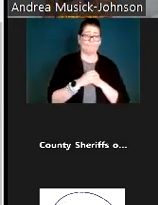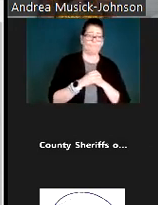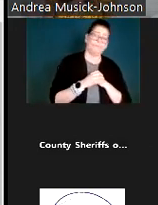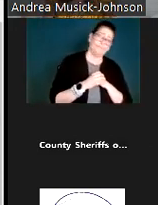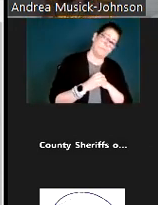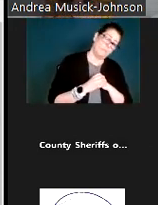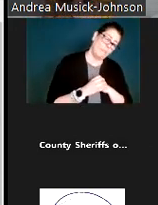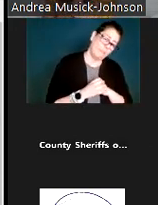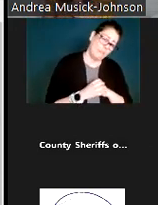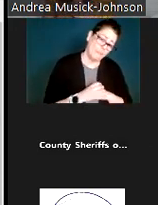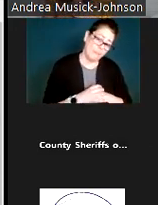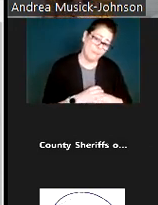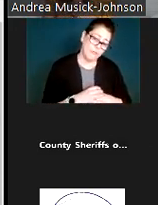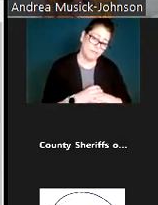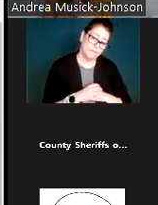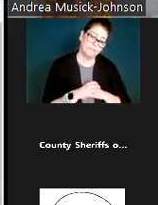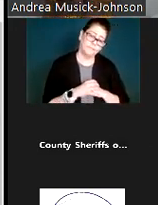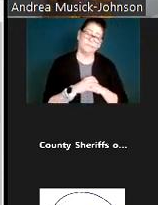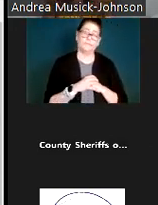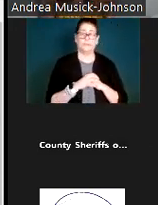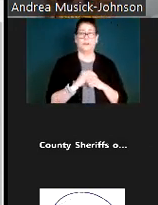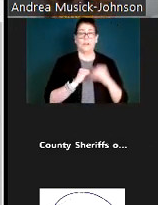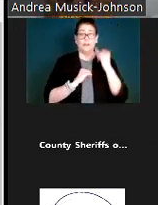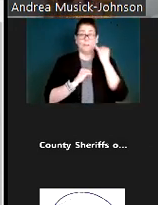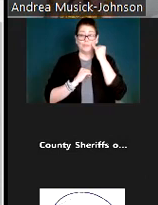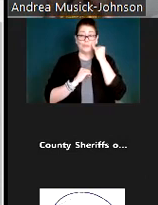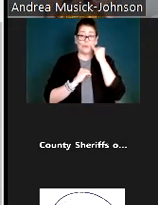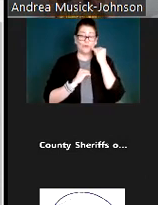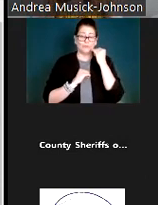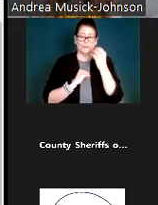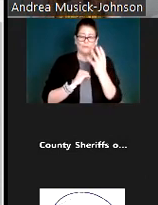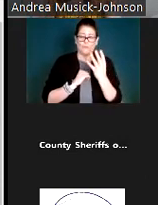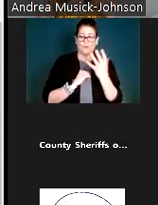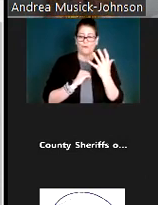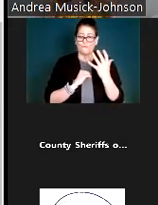5 or 4 other individuals who were arrested with him. I just want to figure out and